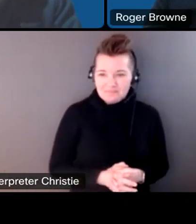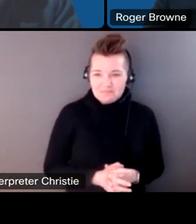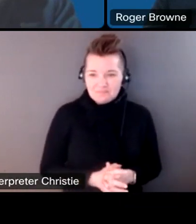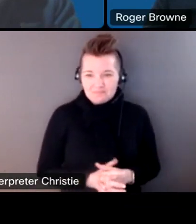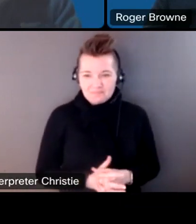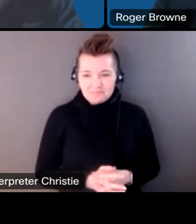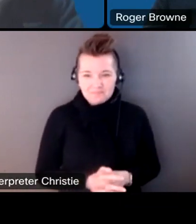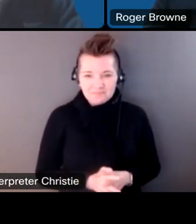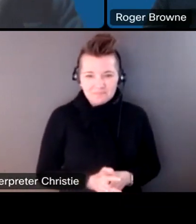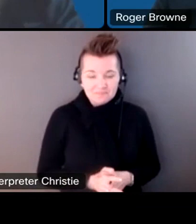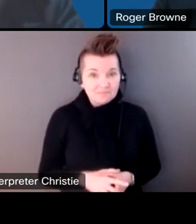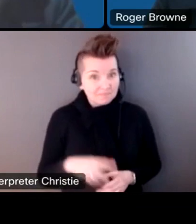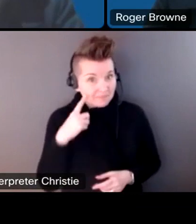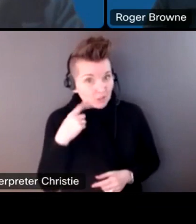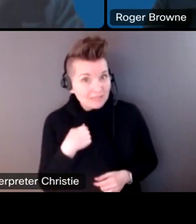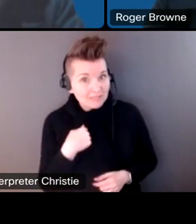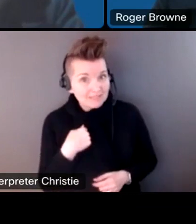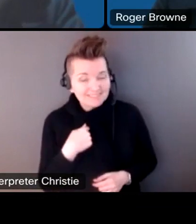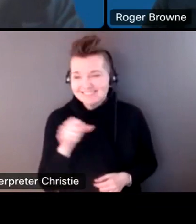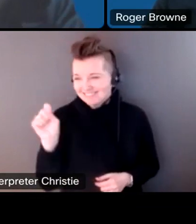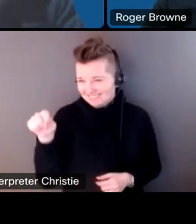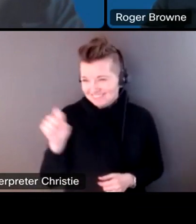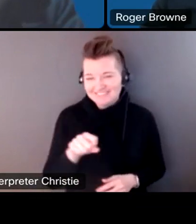Speaker: Can you hear me? Charissa Iogna: Yes. Speaker: Perfect.